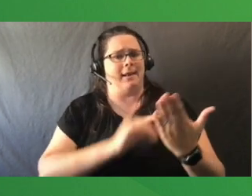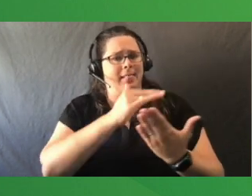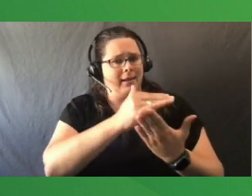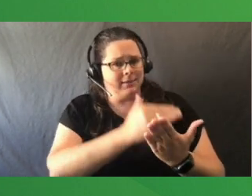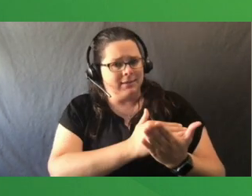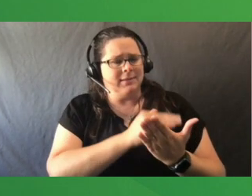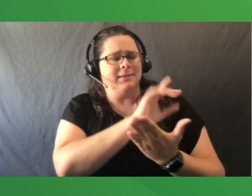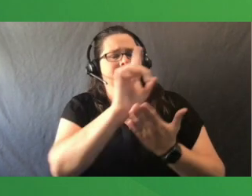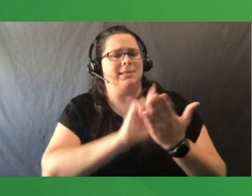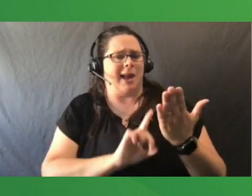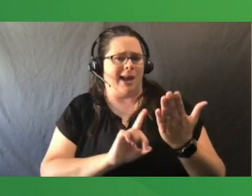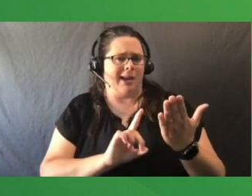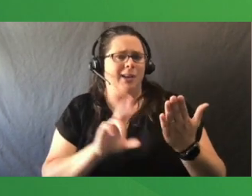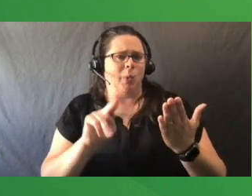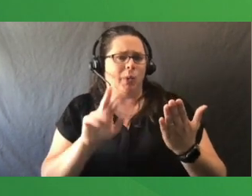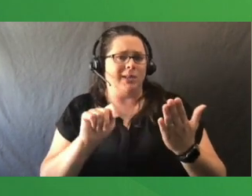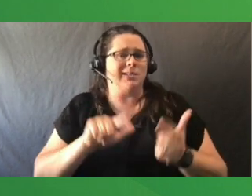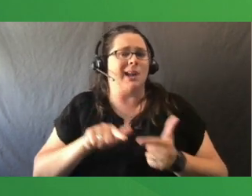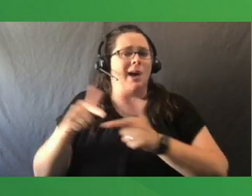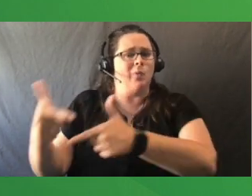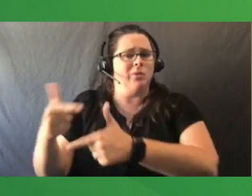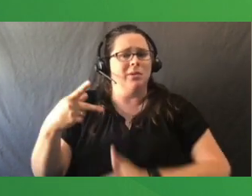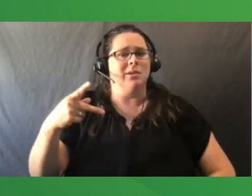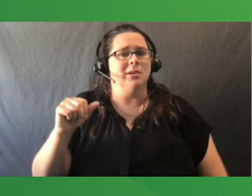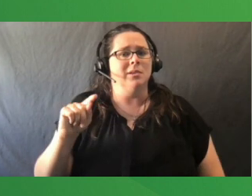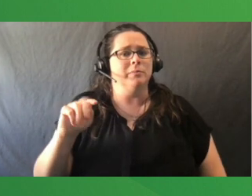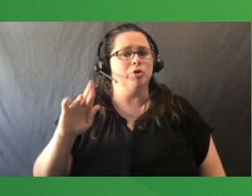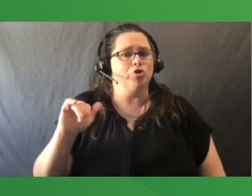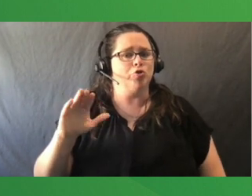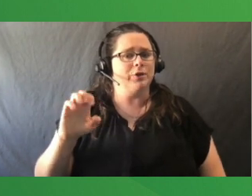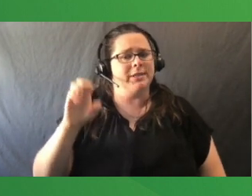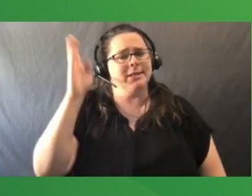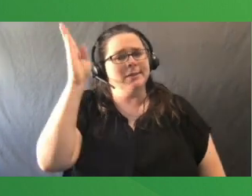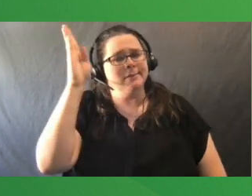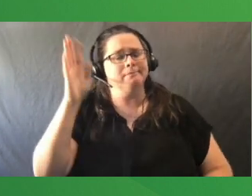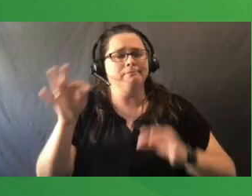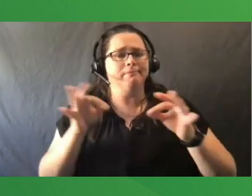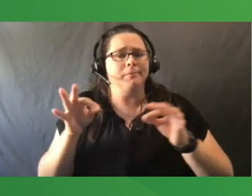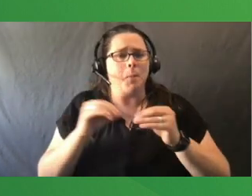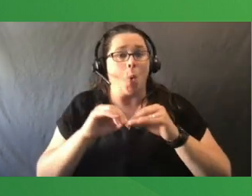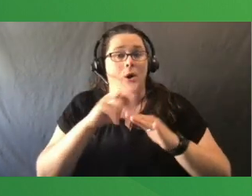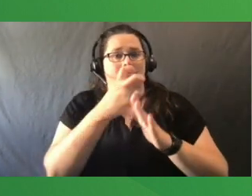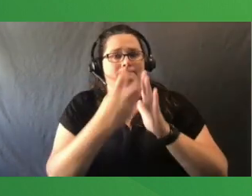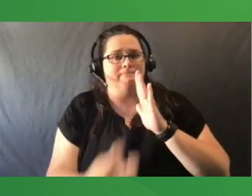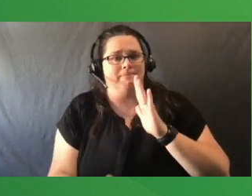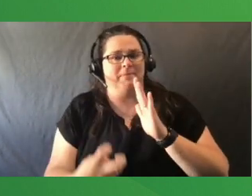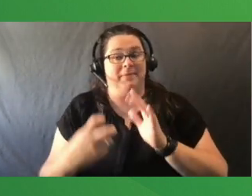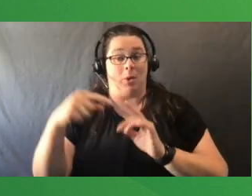And now Patrice is gonna take over and dive into one of these with a little more specificity.